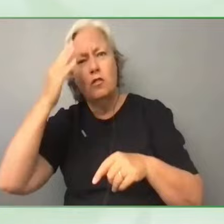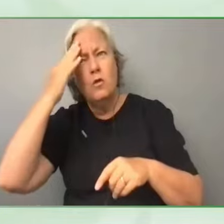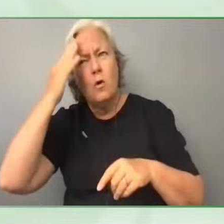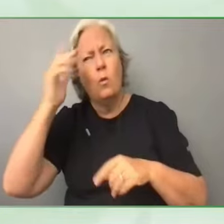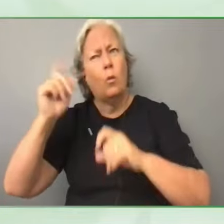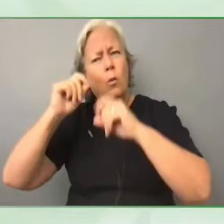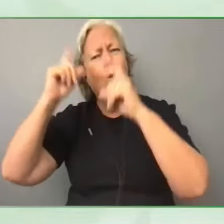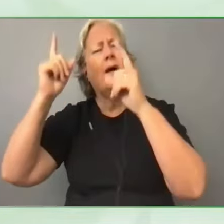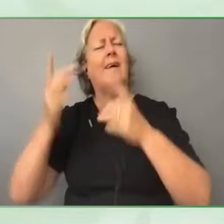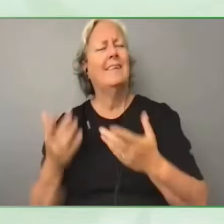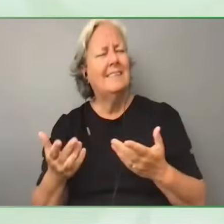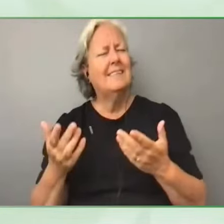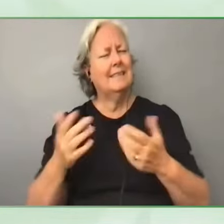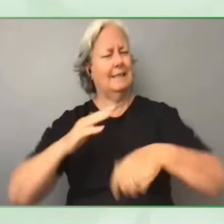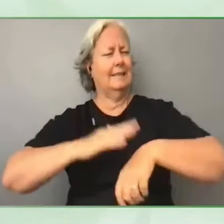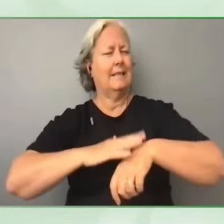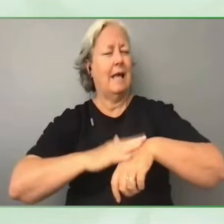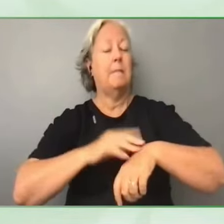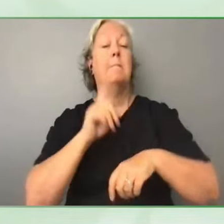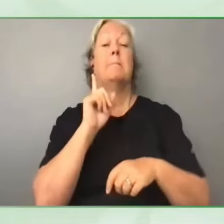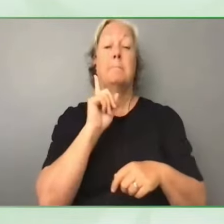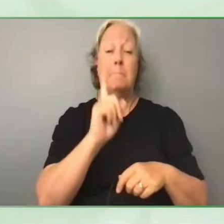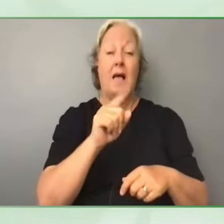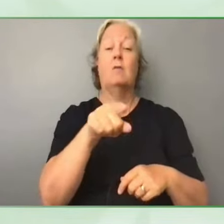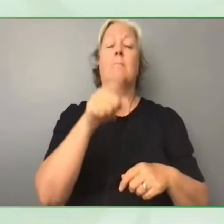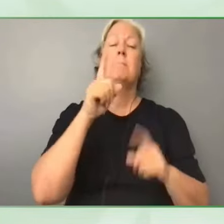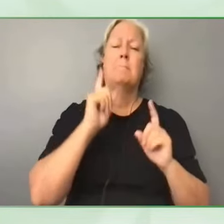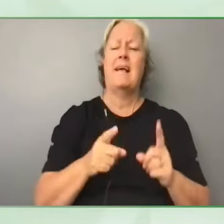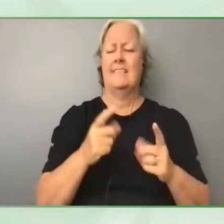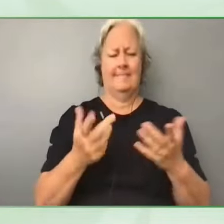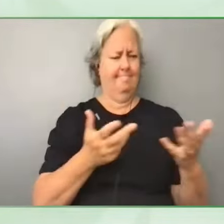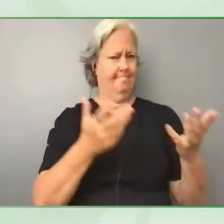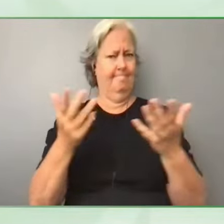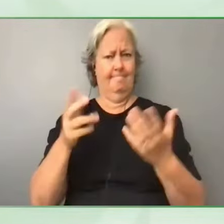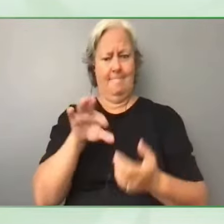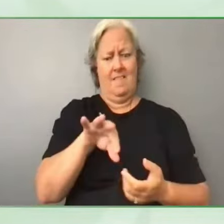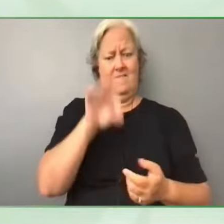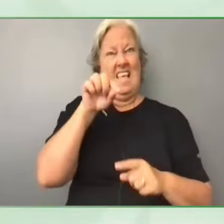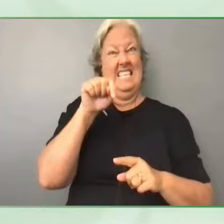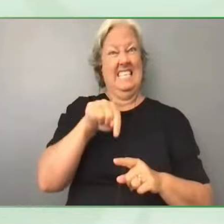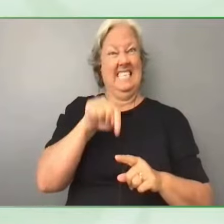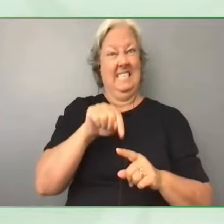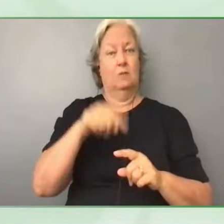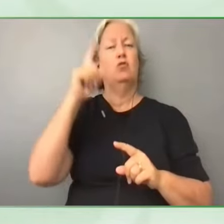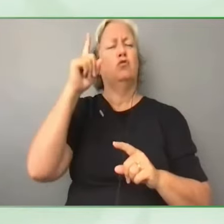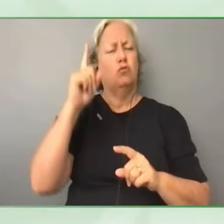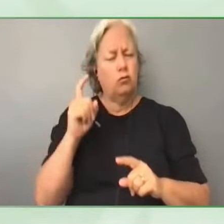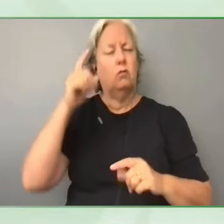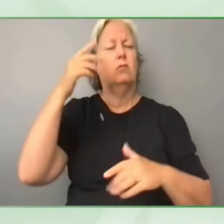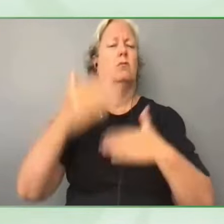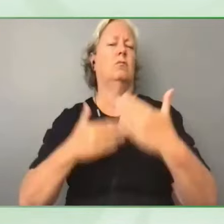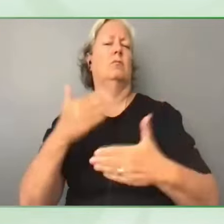You need to start and you need to look at the factors in your country today.